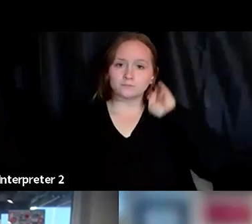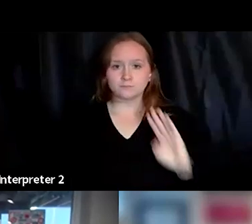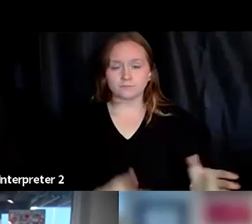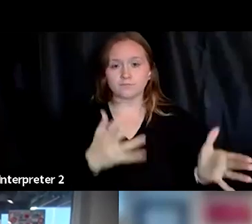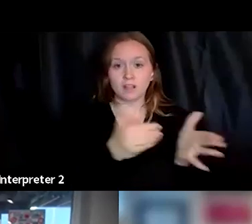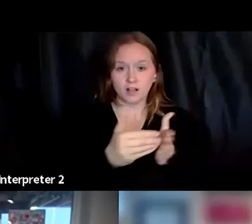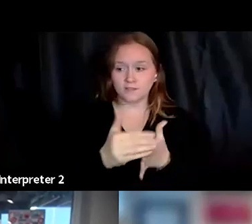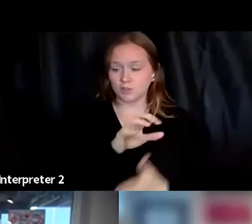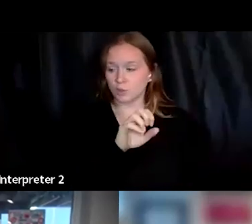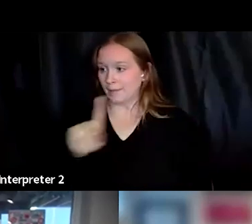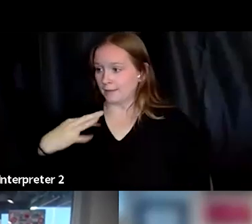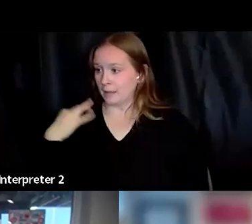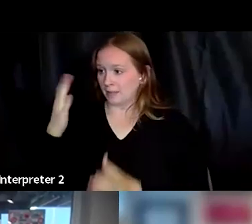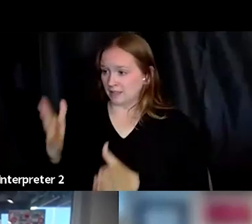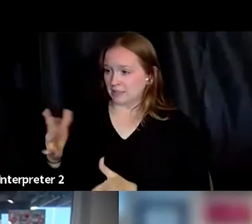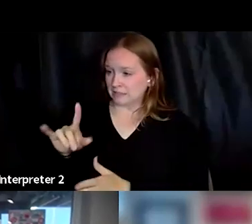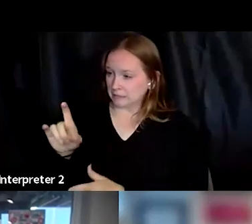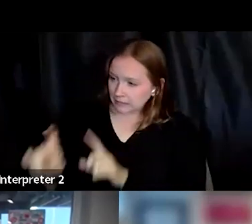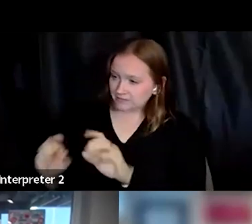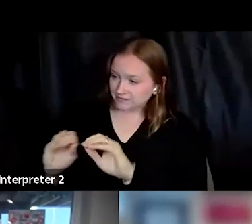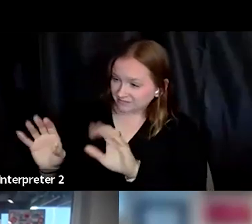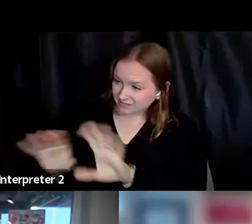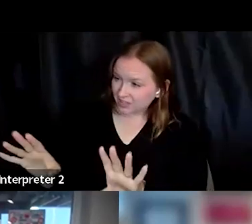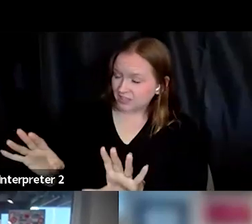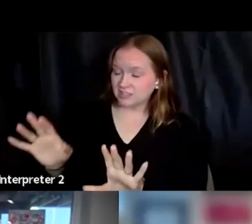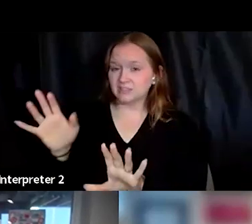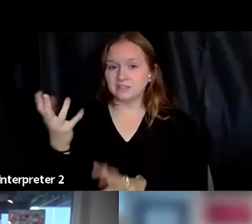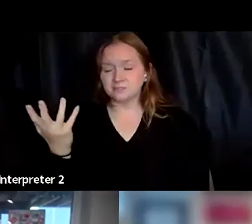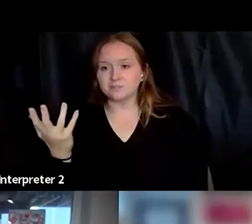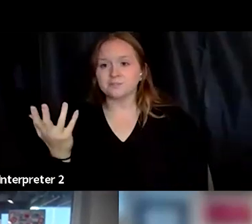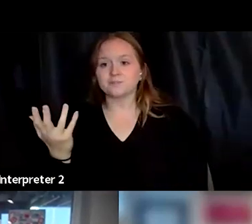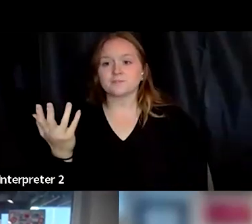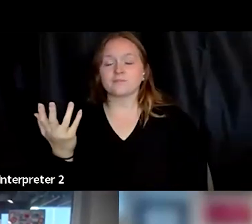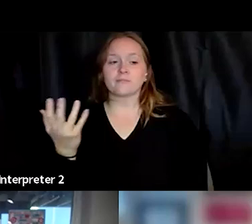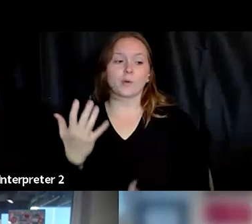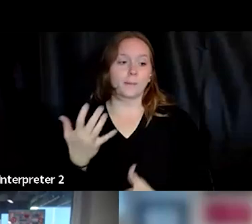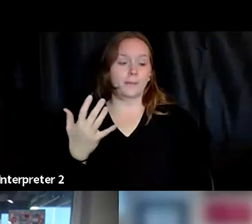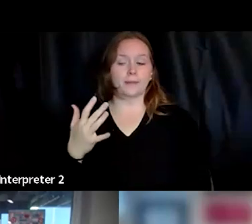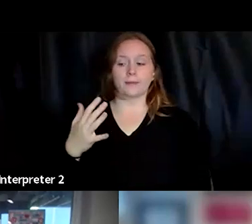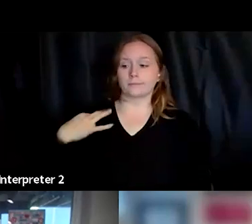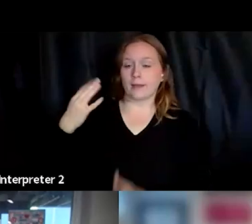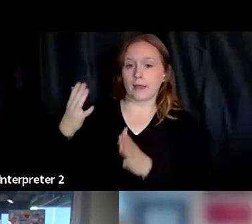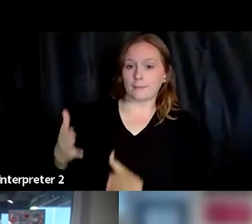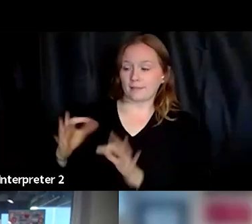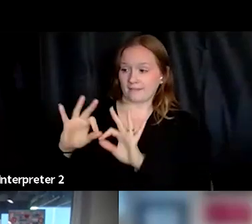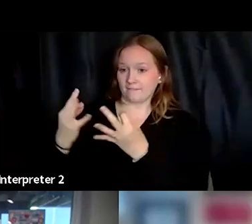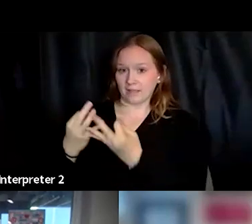to clarify some information. You may go to, you know, one of the applicant's family member or friend